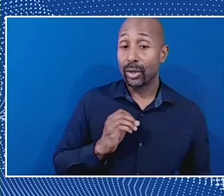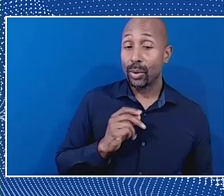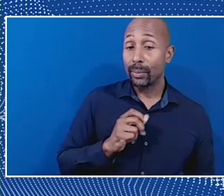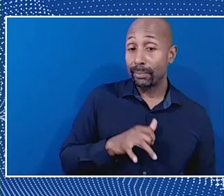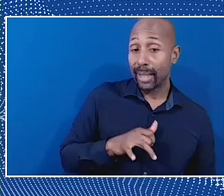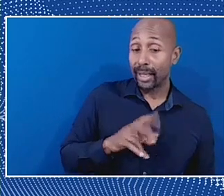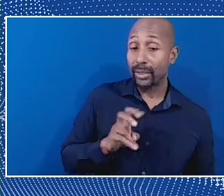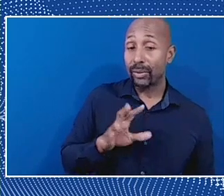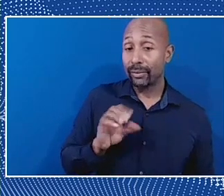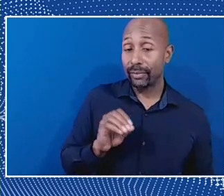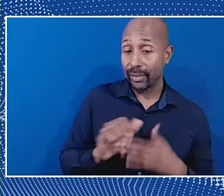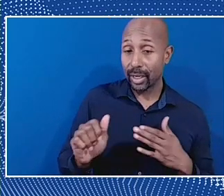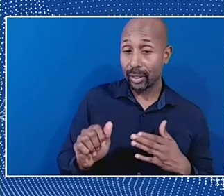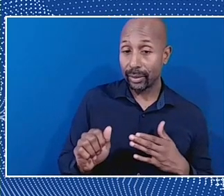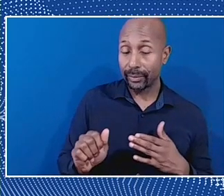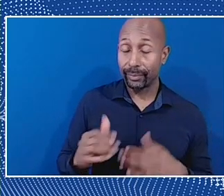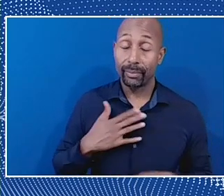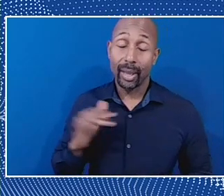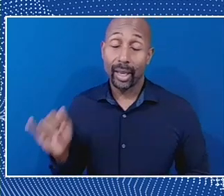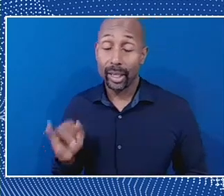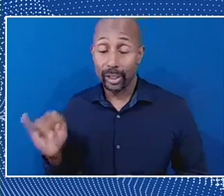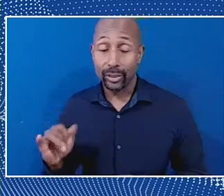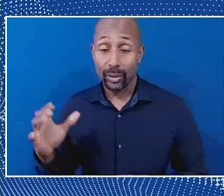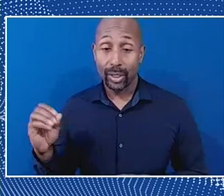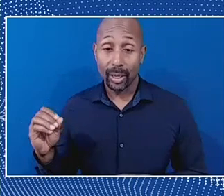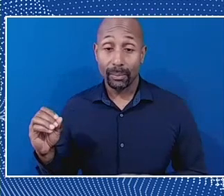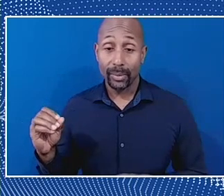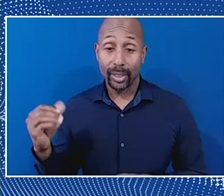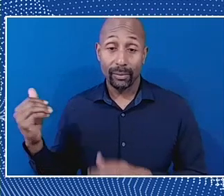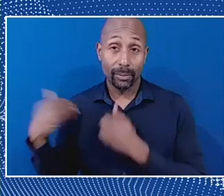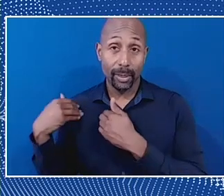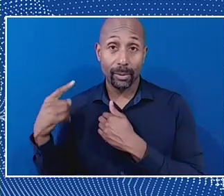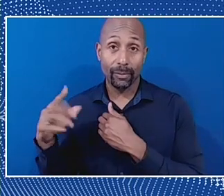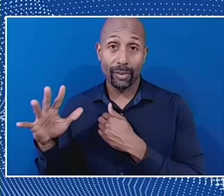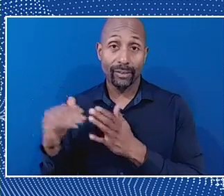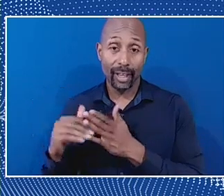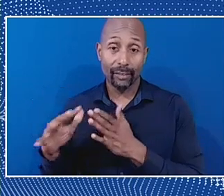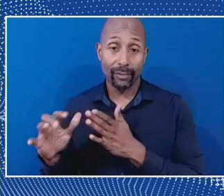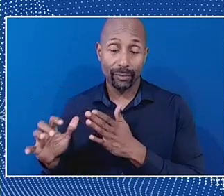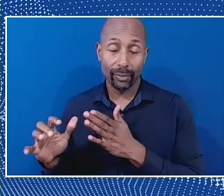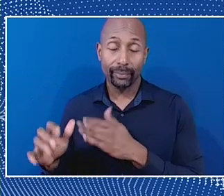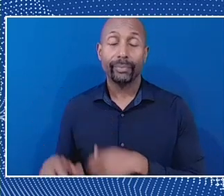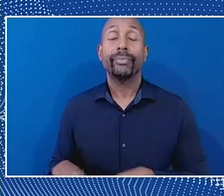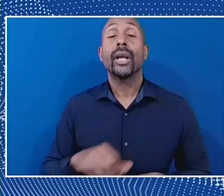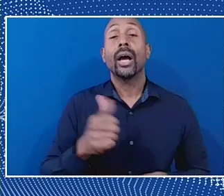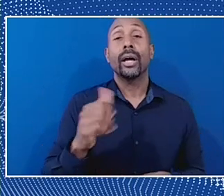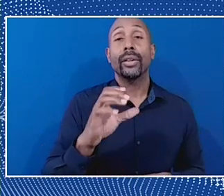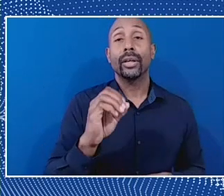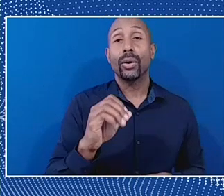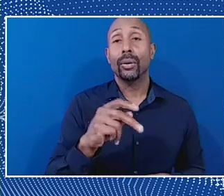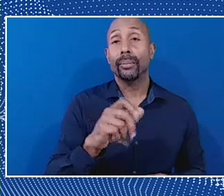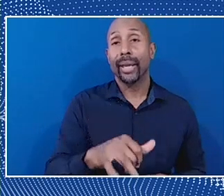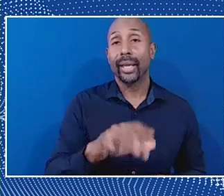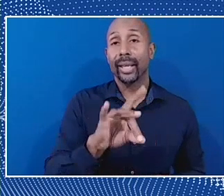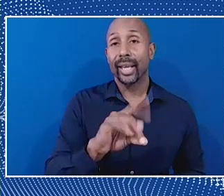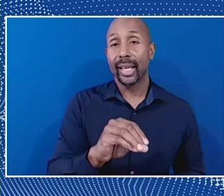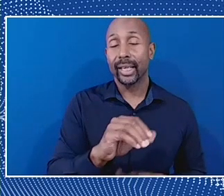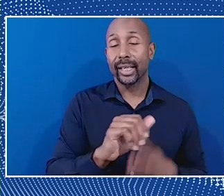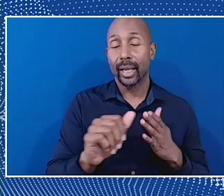responsibility is around $5,500. Another one, my co-pay is $80. My insurance company pays around $1,200 a